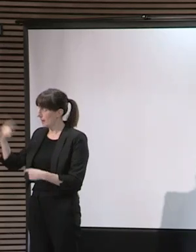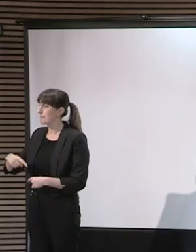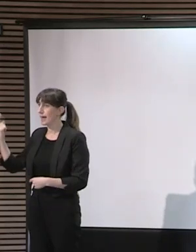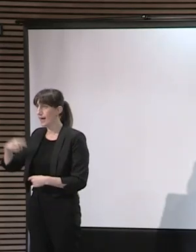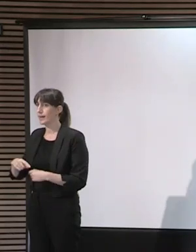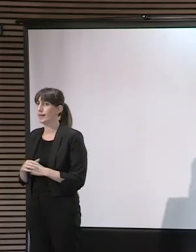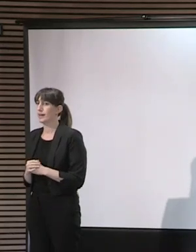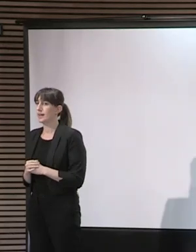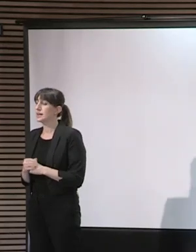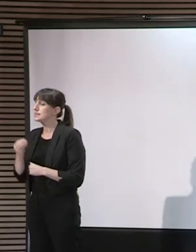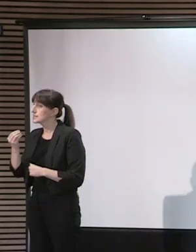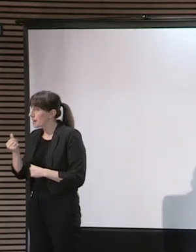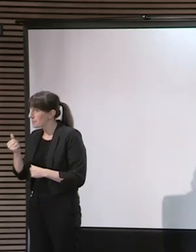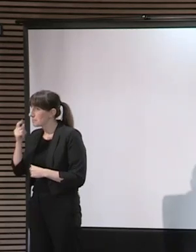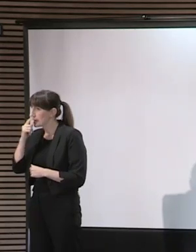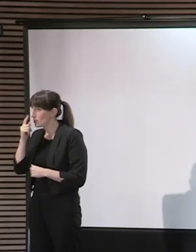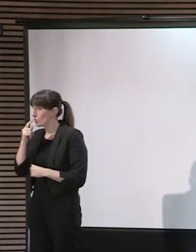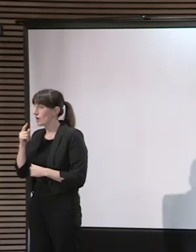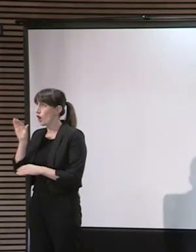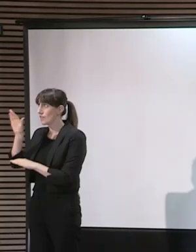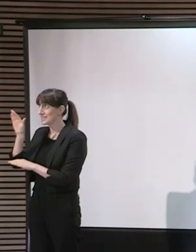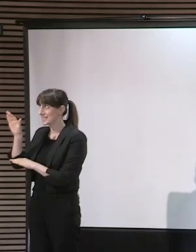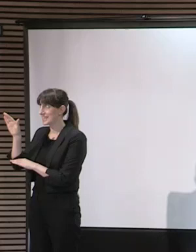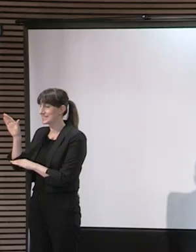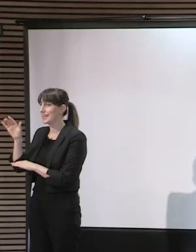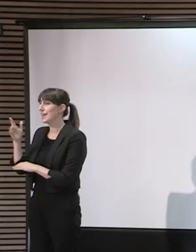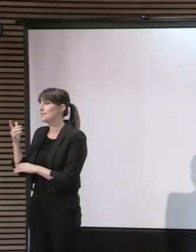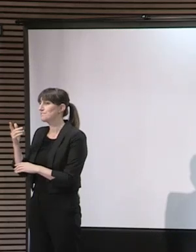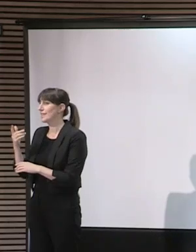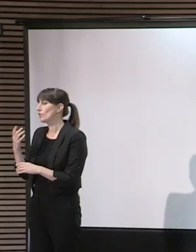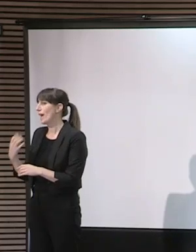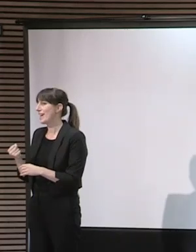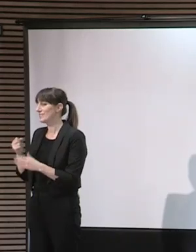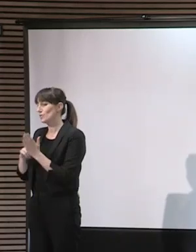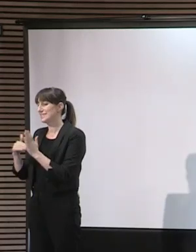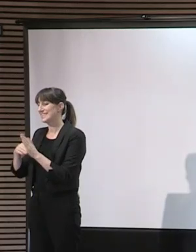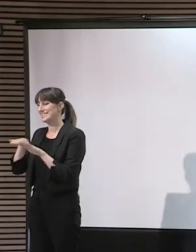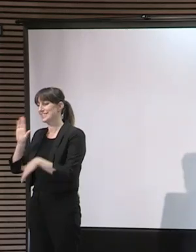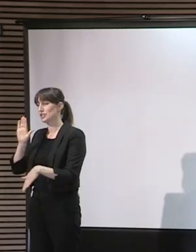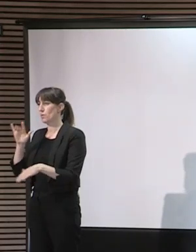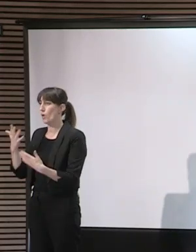obviously allowed to come home. There have been some who've been living here bit don't hold that status who